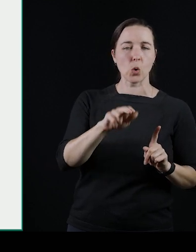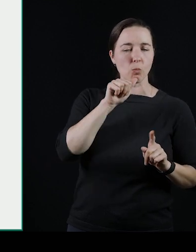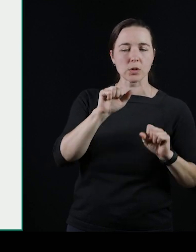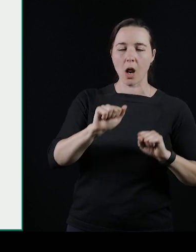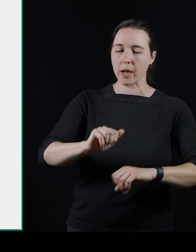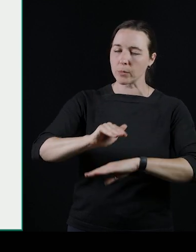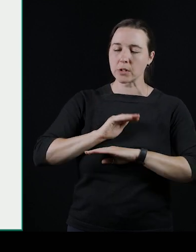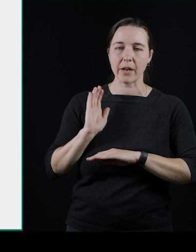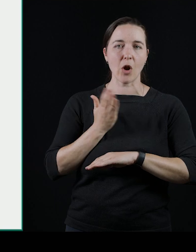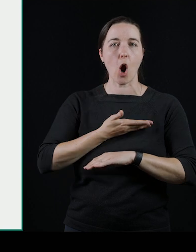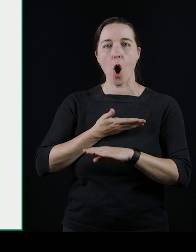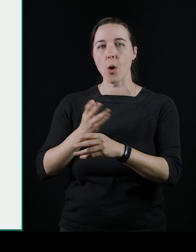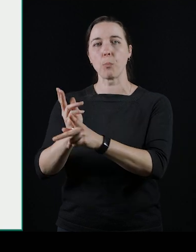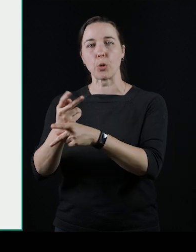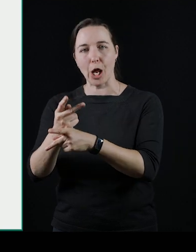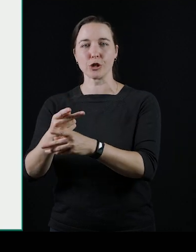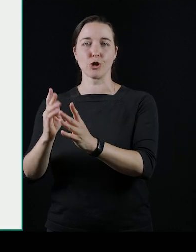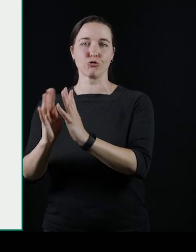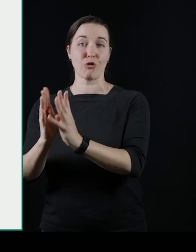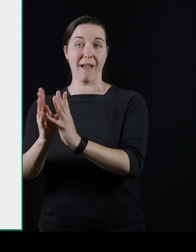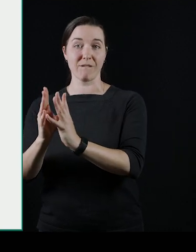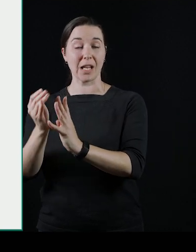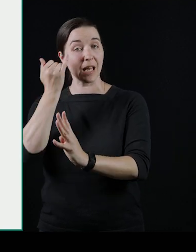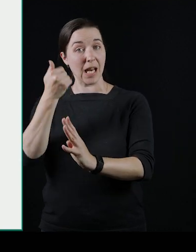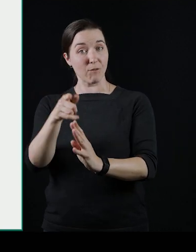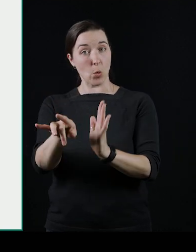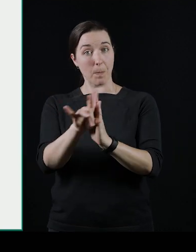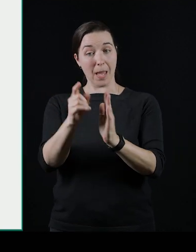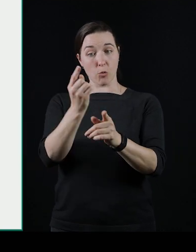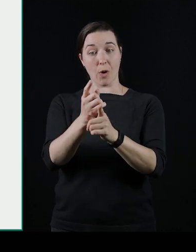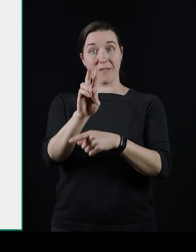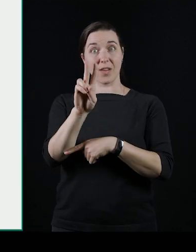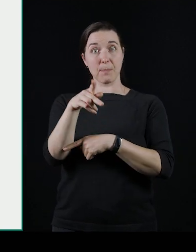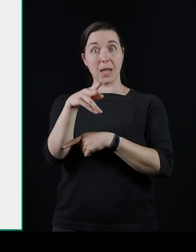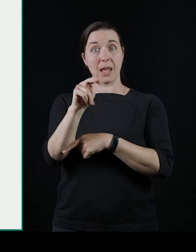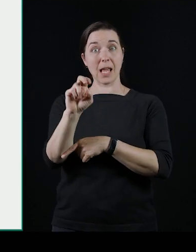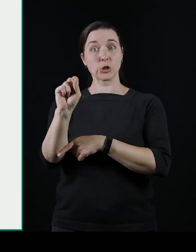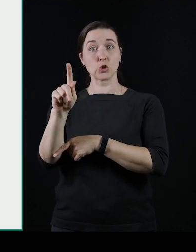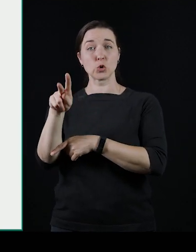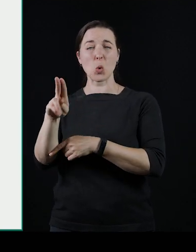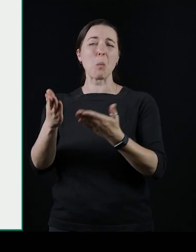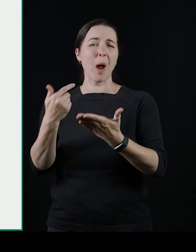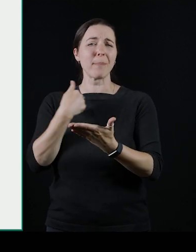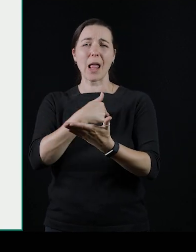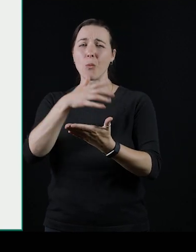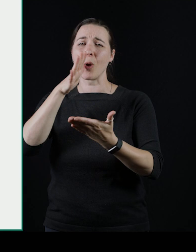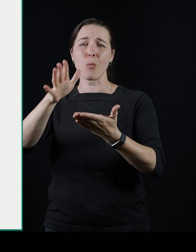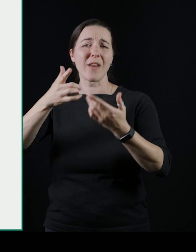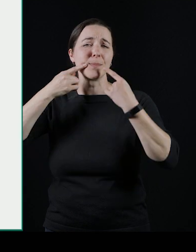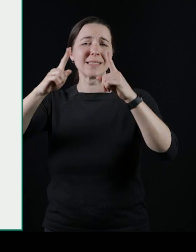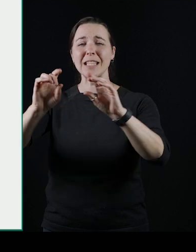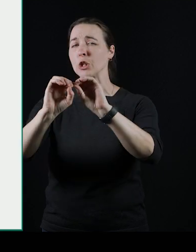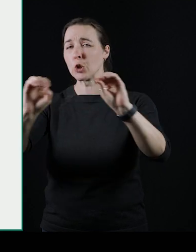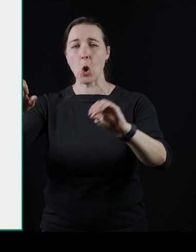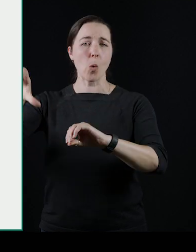up with our production traffic. If it picked the right VPN skew we probably would have been successful with zero downtime.